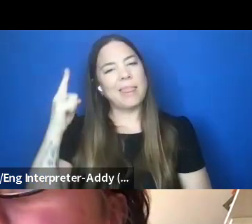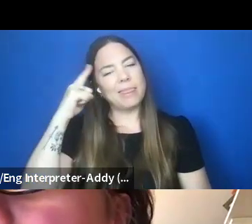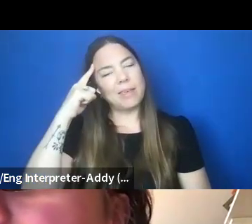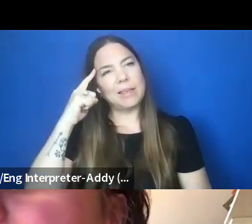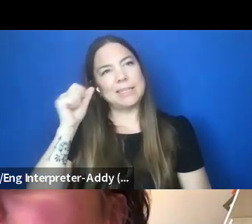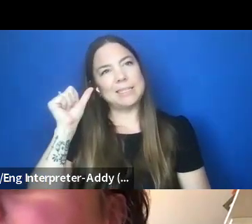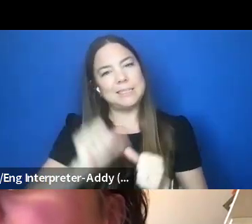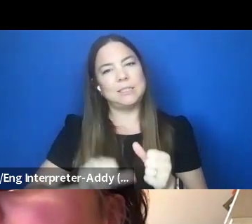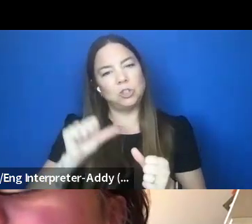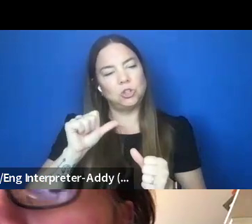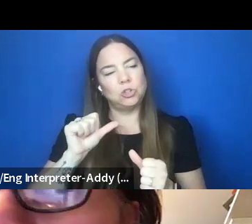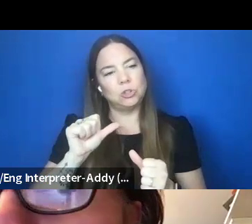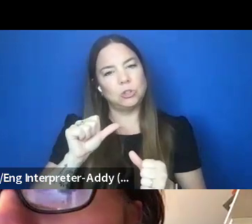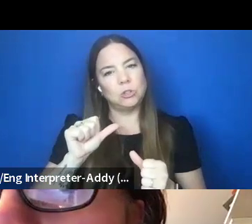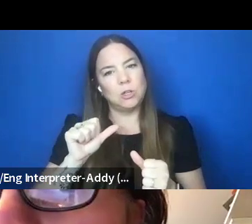Don Dew: to have conferences like that.